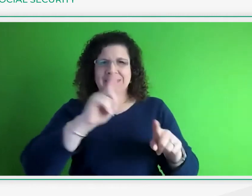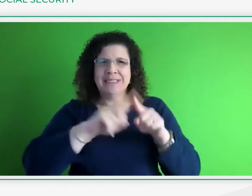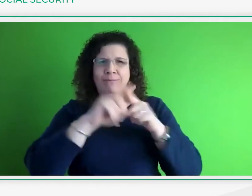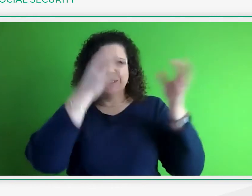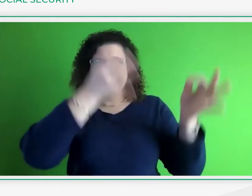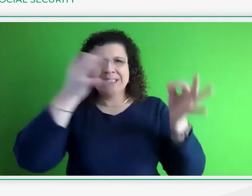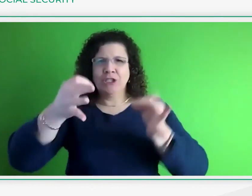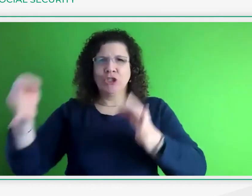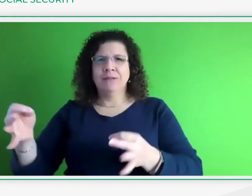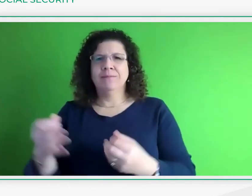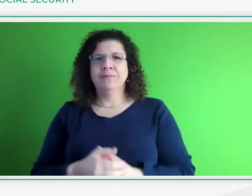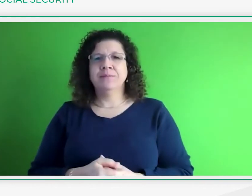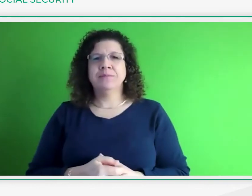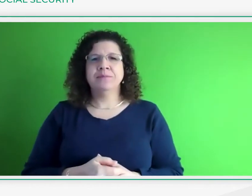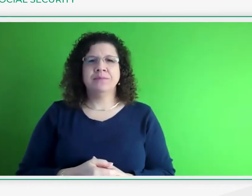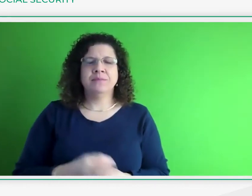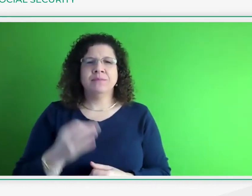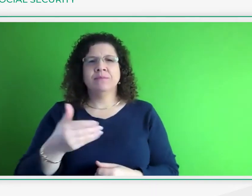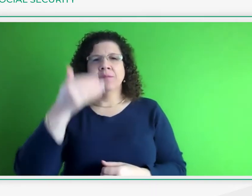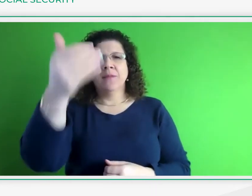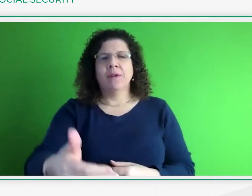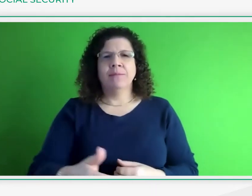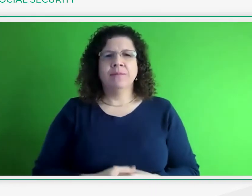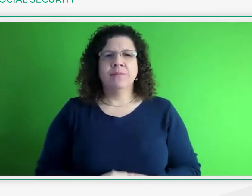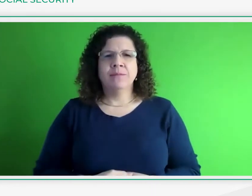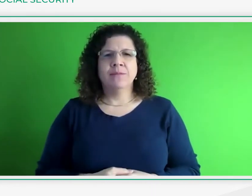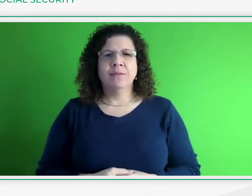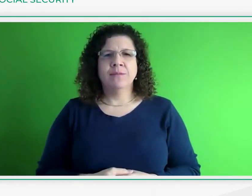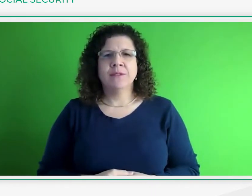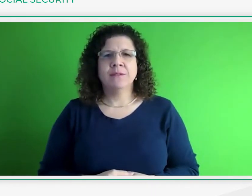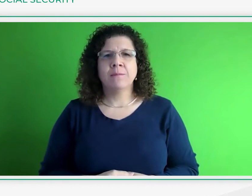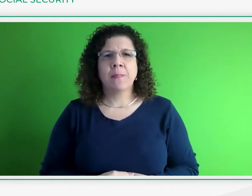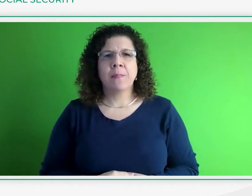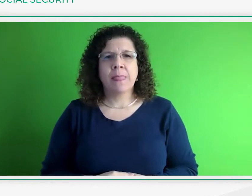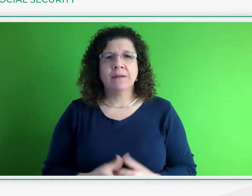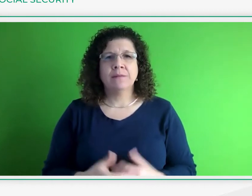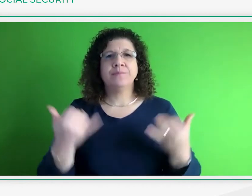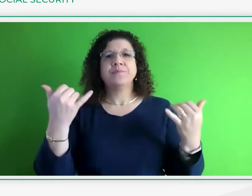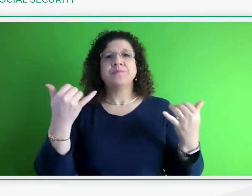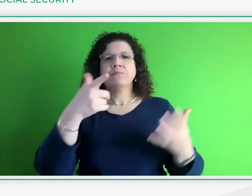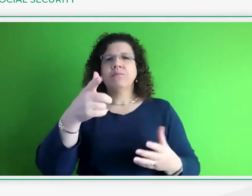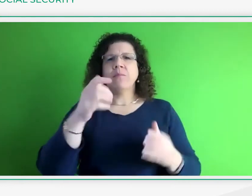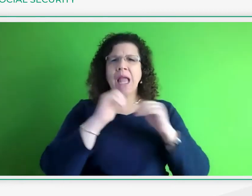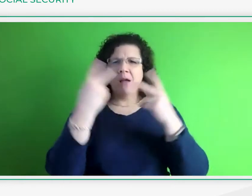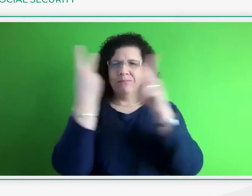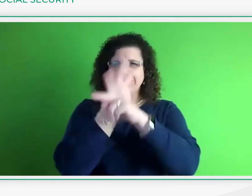Each person needs to decide based on all of these factors, how you want to apply, and when you want to apply.